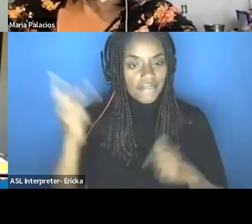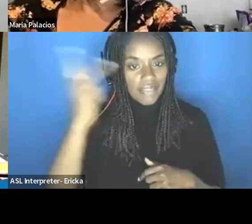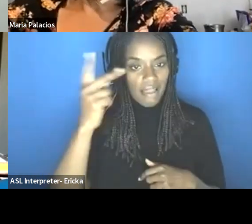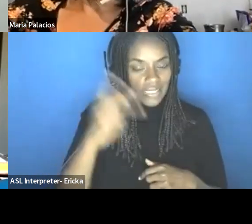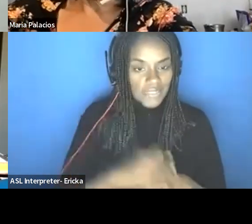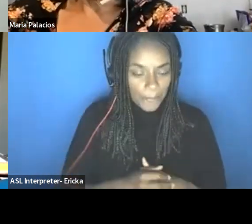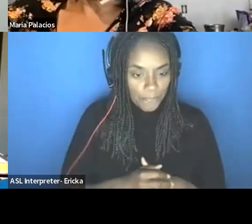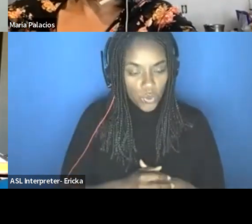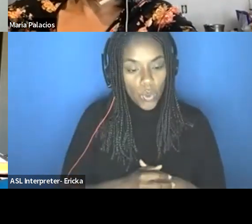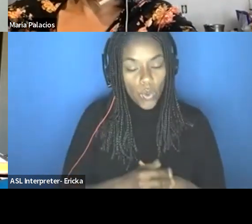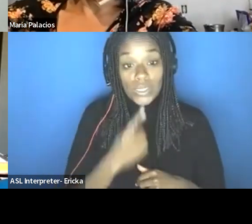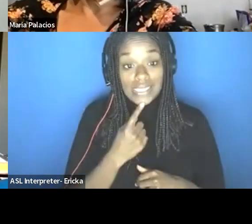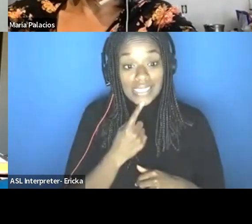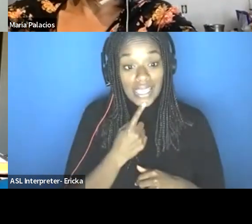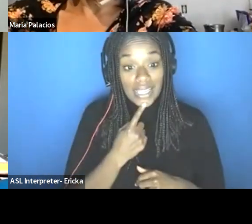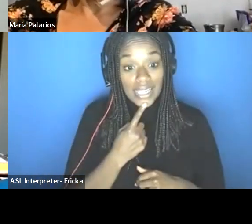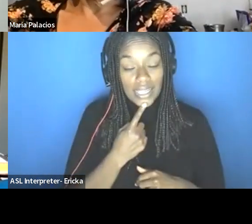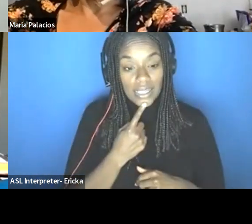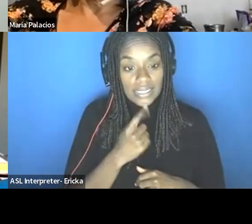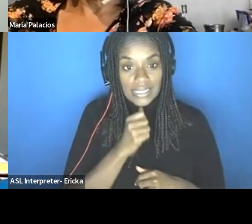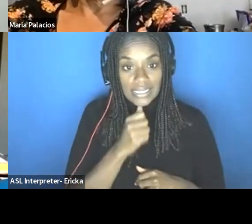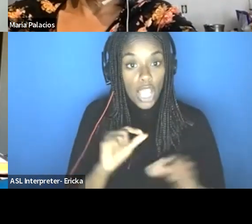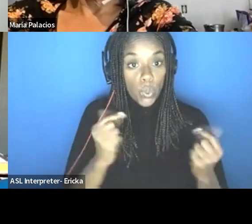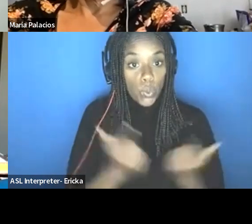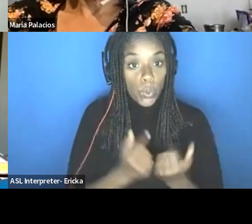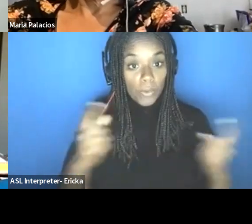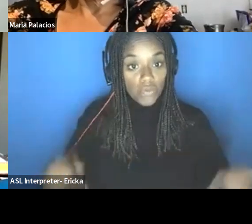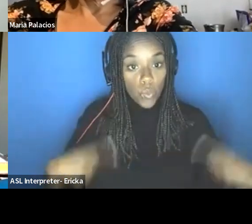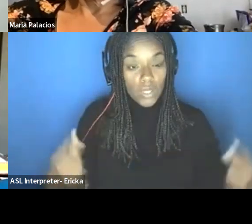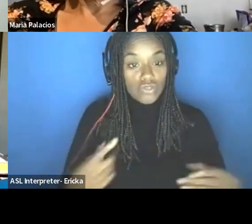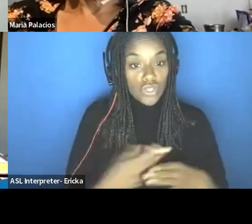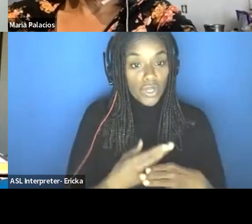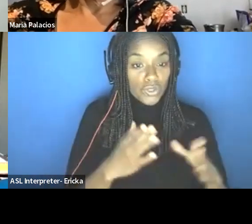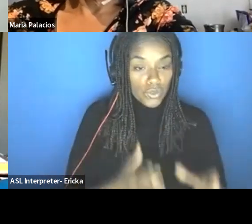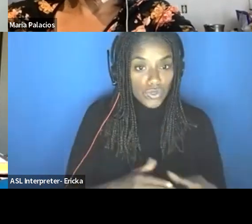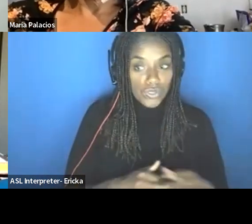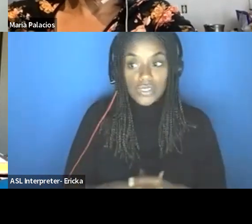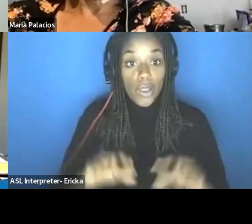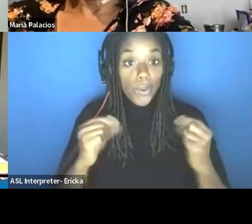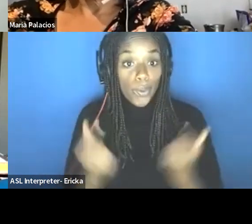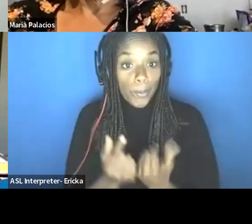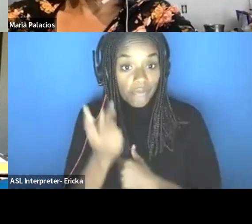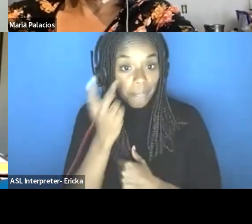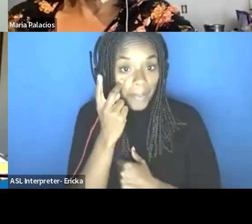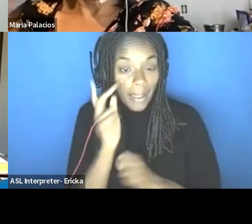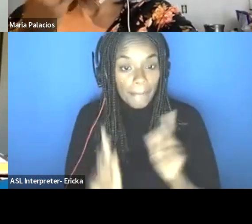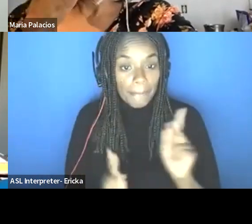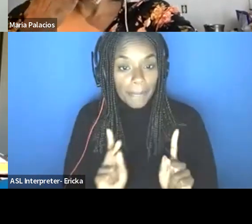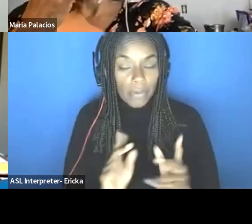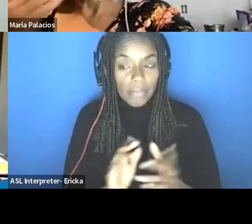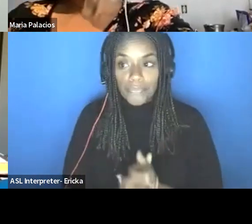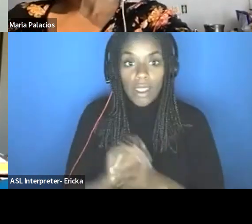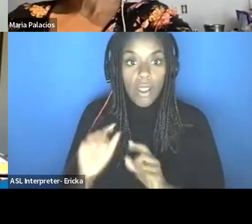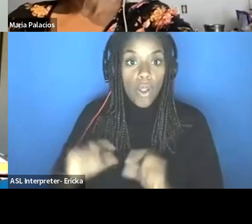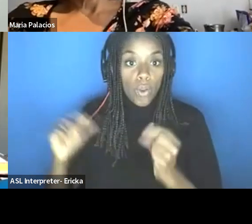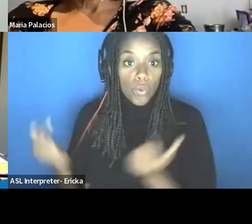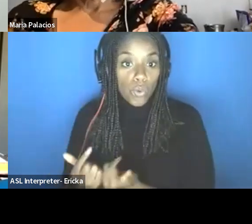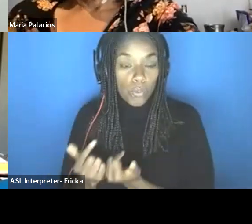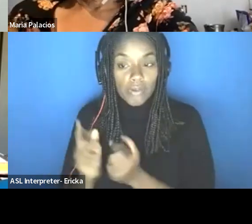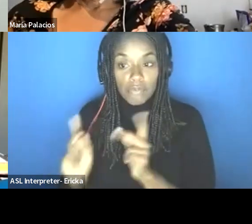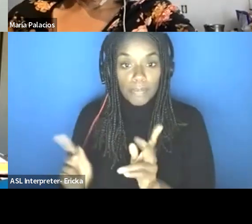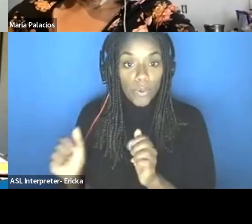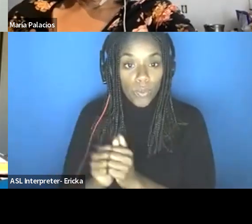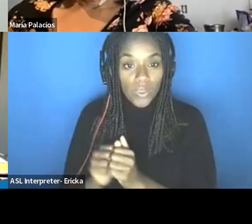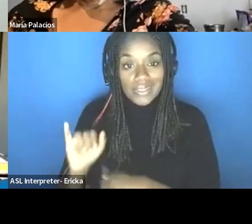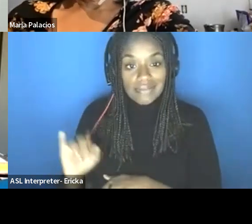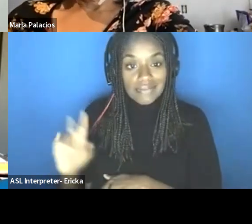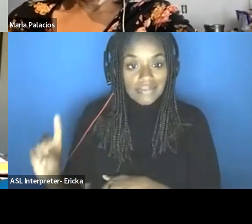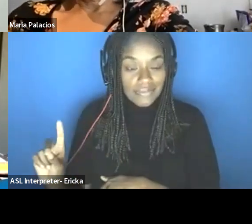And we use that in the independent living philosophy.